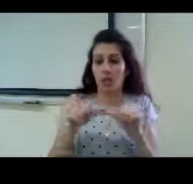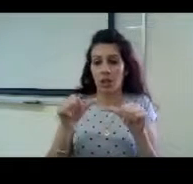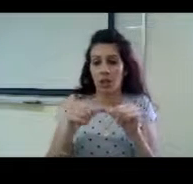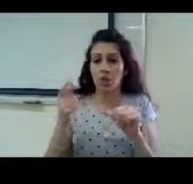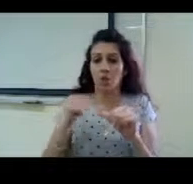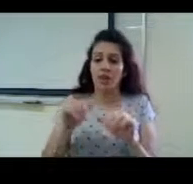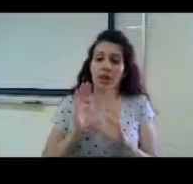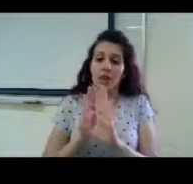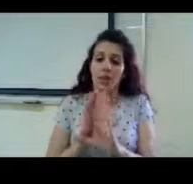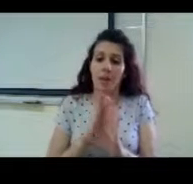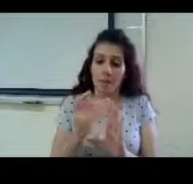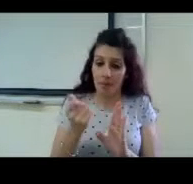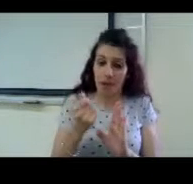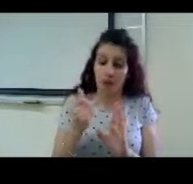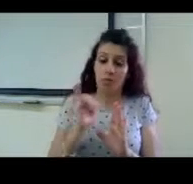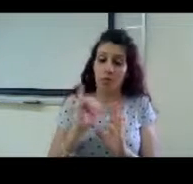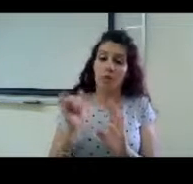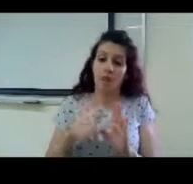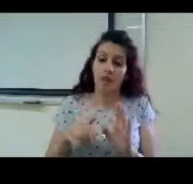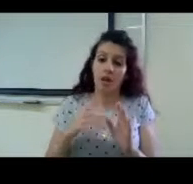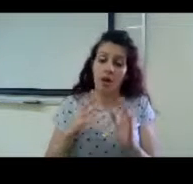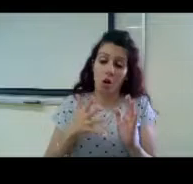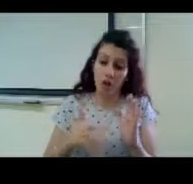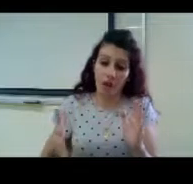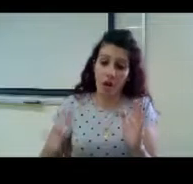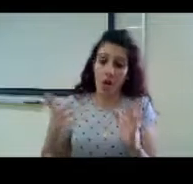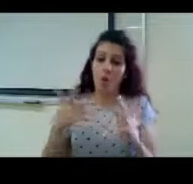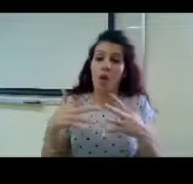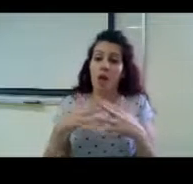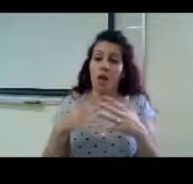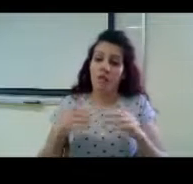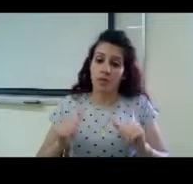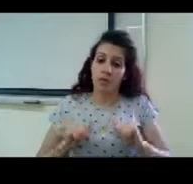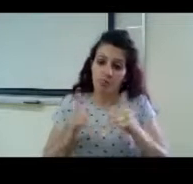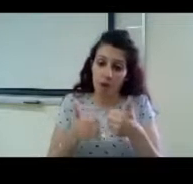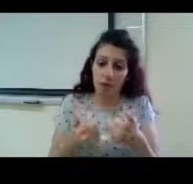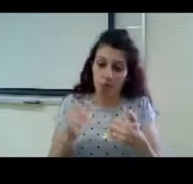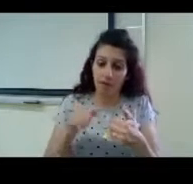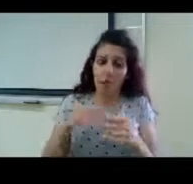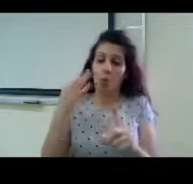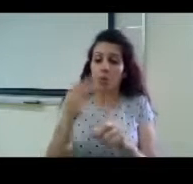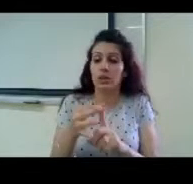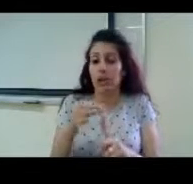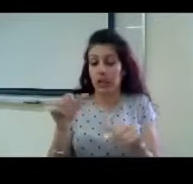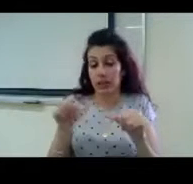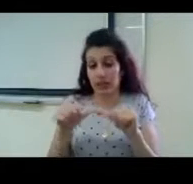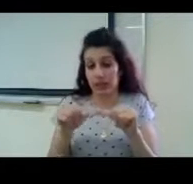facilities but now using and training using this opportunity to train them in